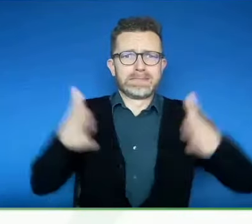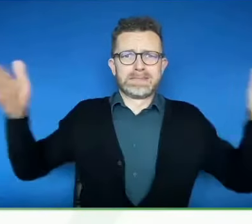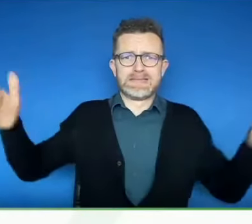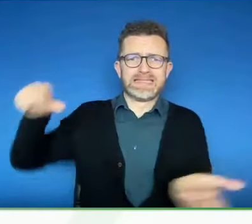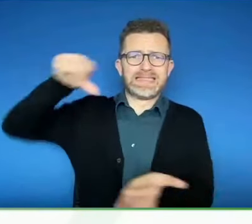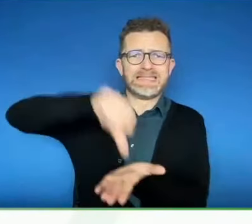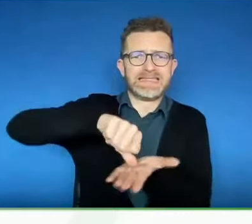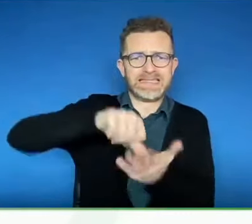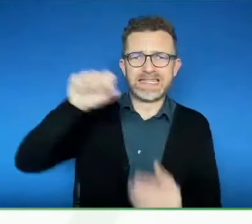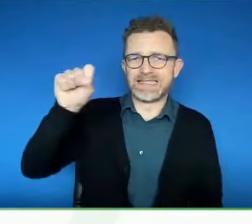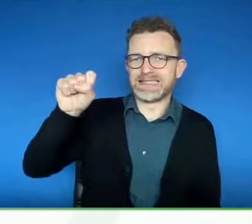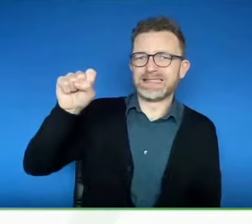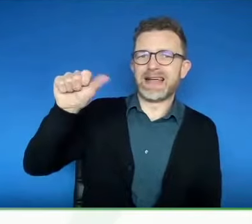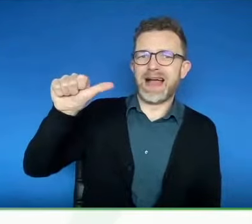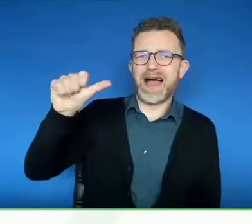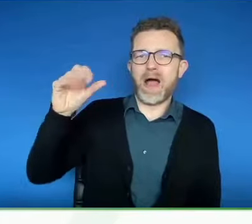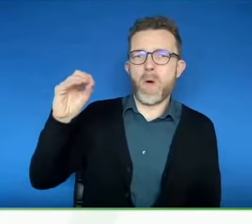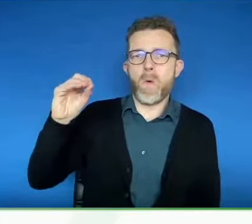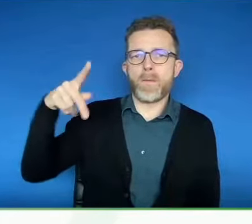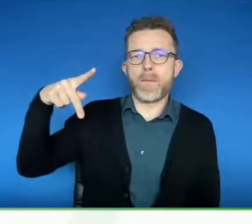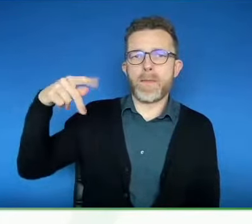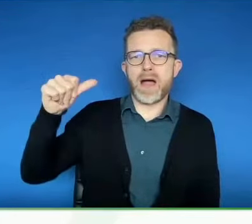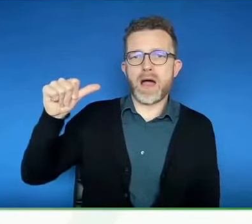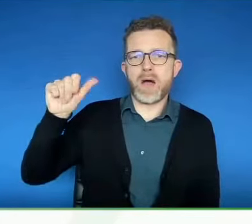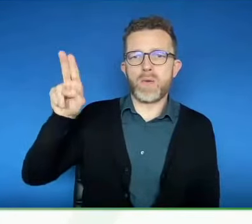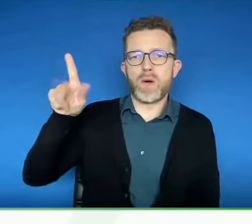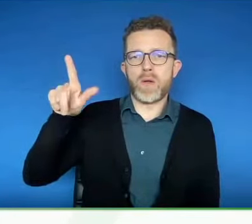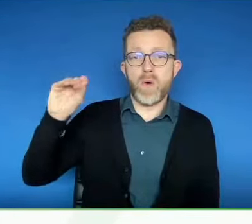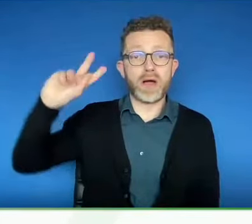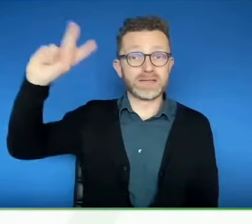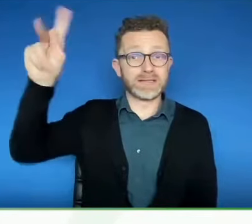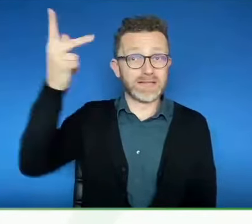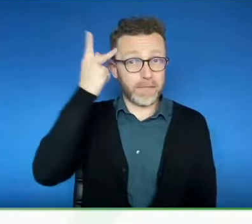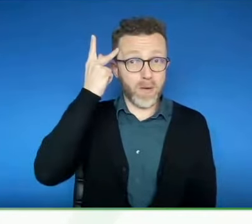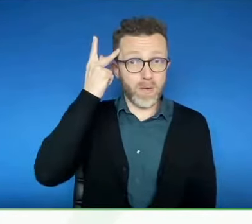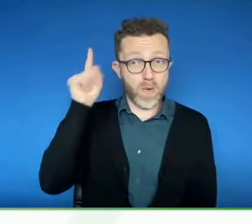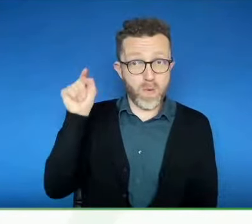best practices with the human rights and diversity mark.